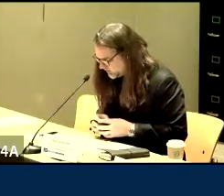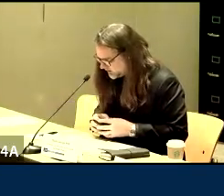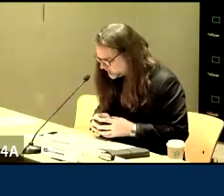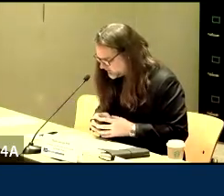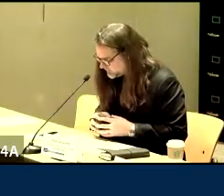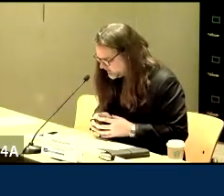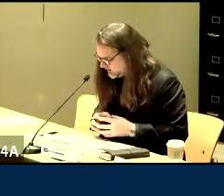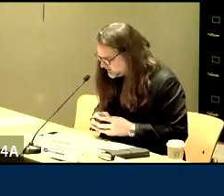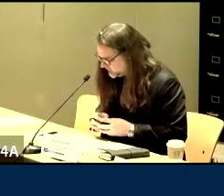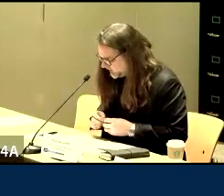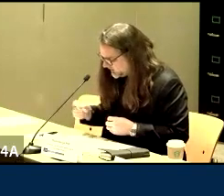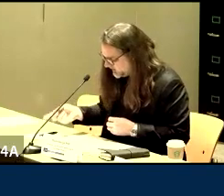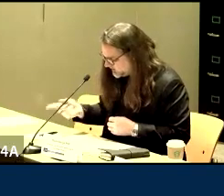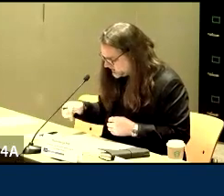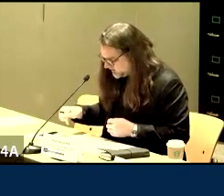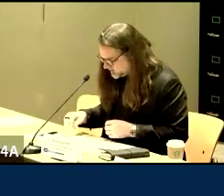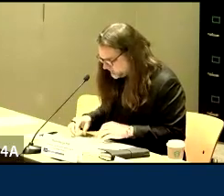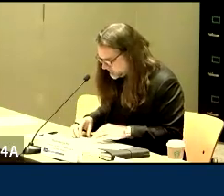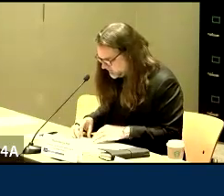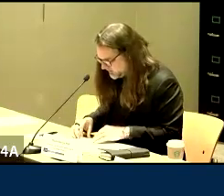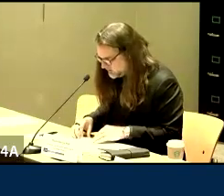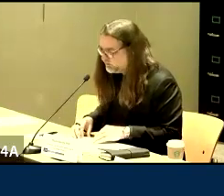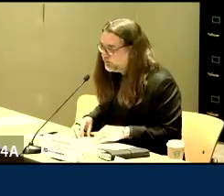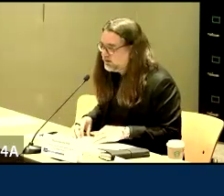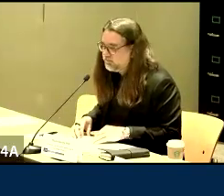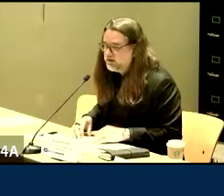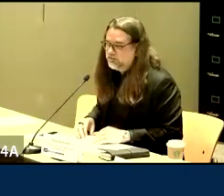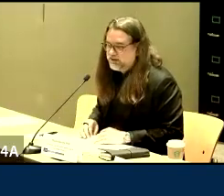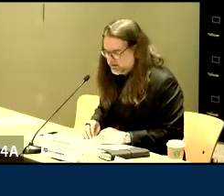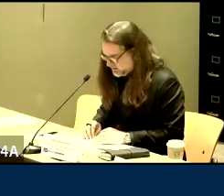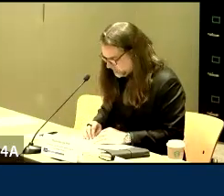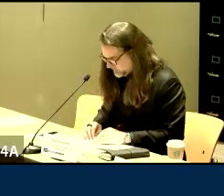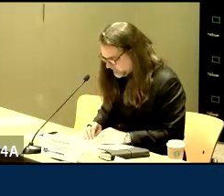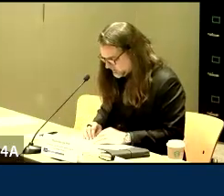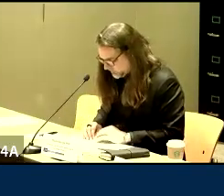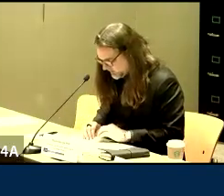and our collaborators to develop cutting-edge analytics effectively and to deploy them in the most effective way.